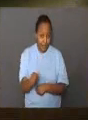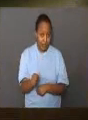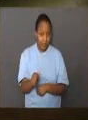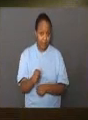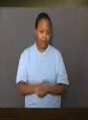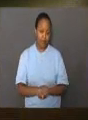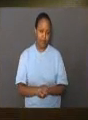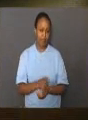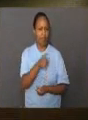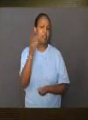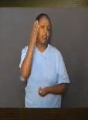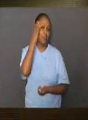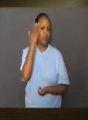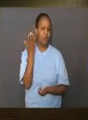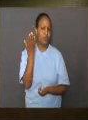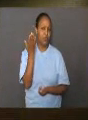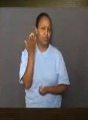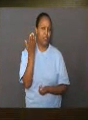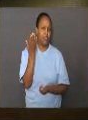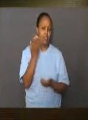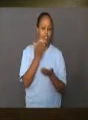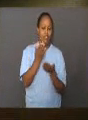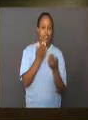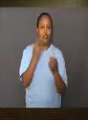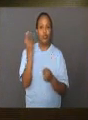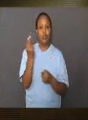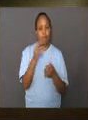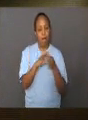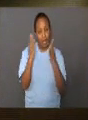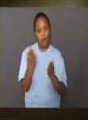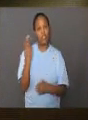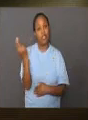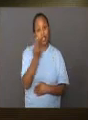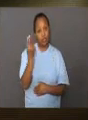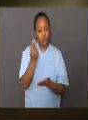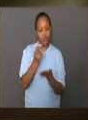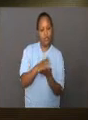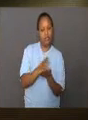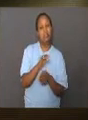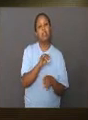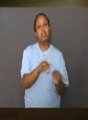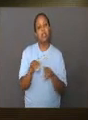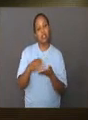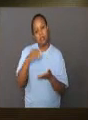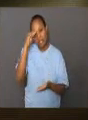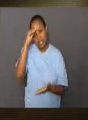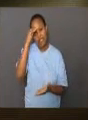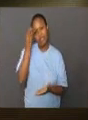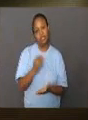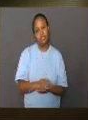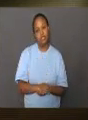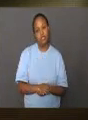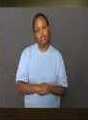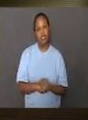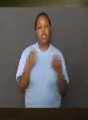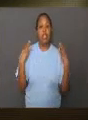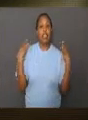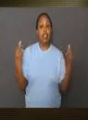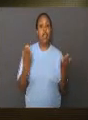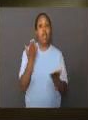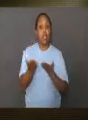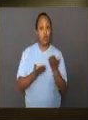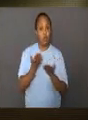you know that the distribution of social services such as education and health services should be